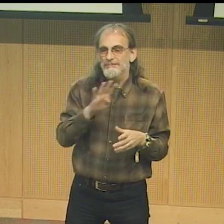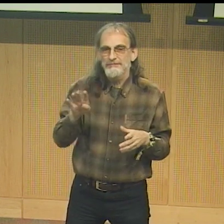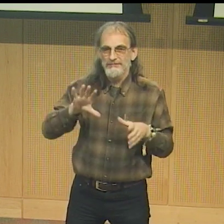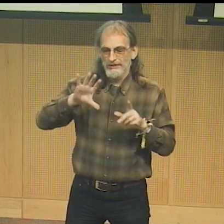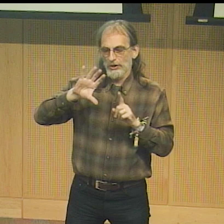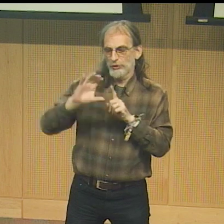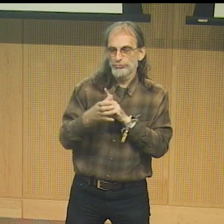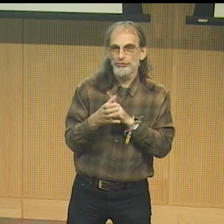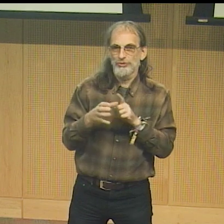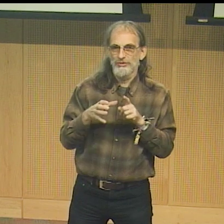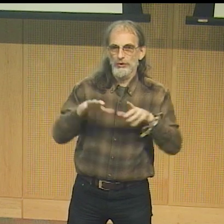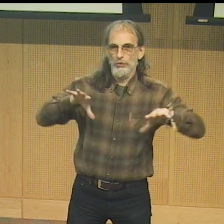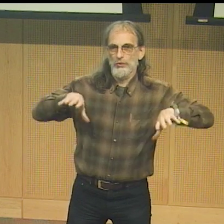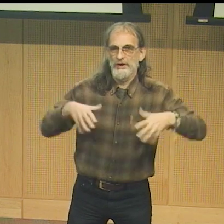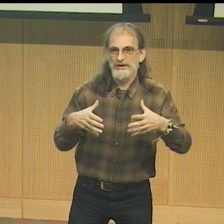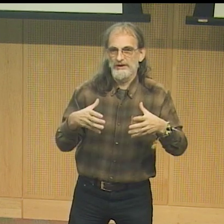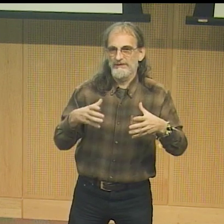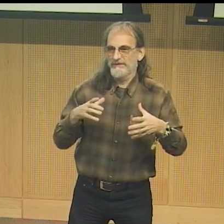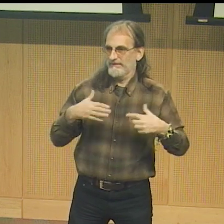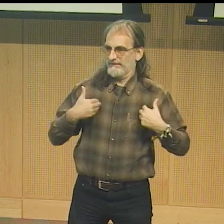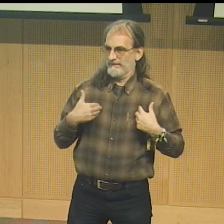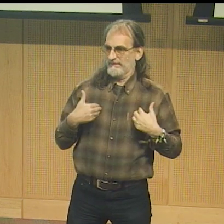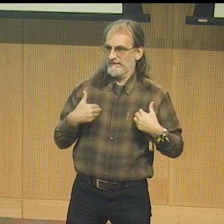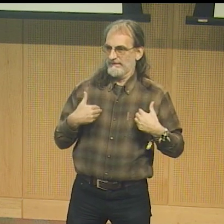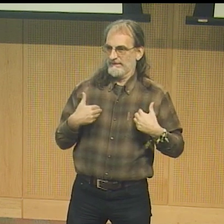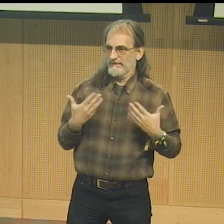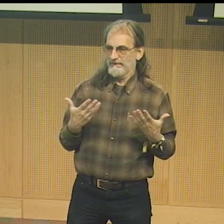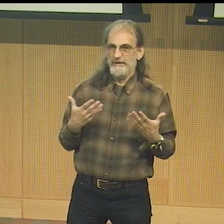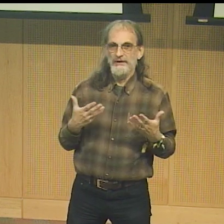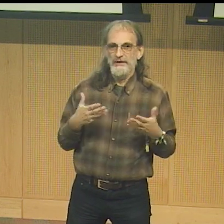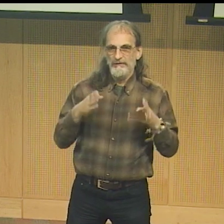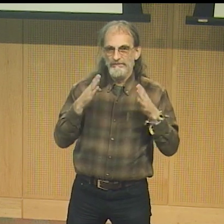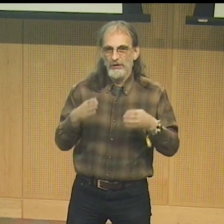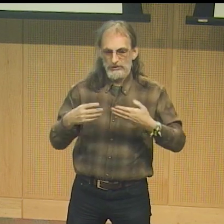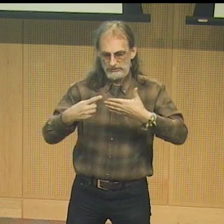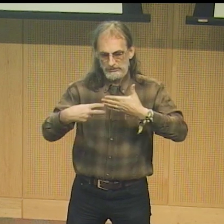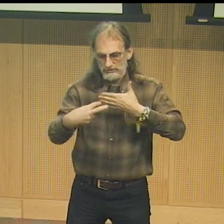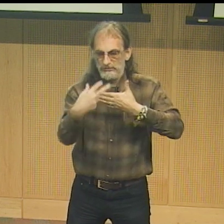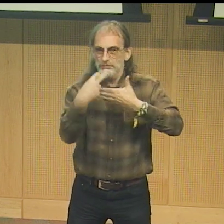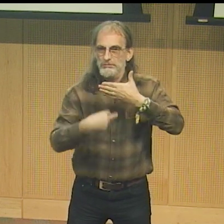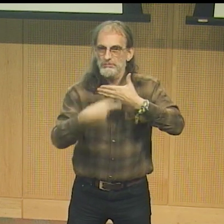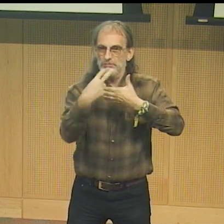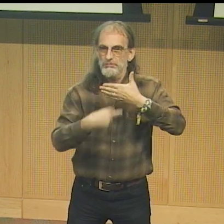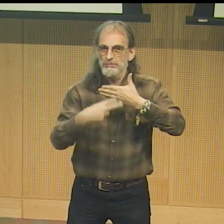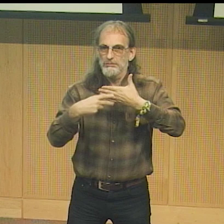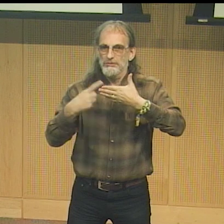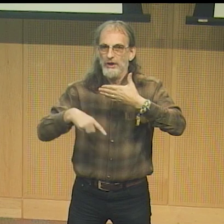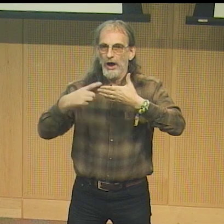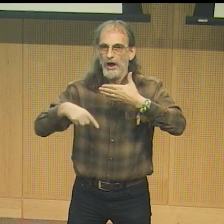of Deaf people. We're still seen from the outside. We're seen as users of sign language but not as